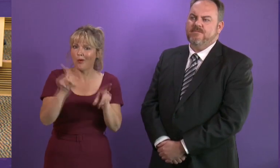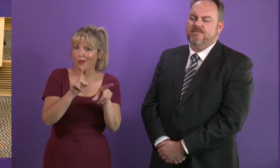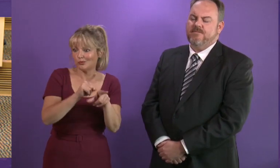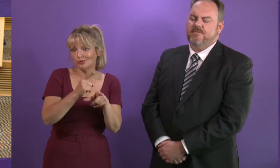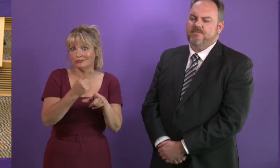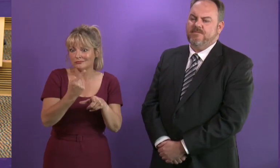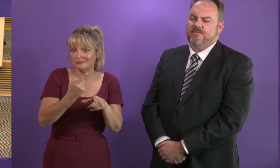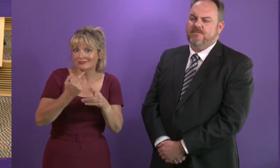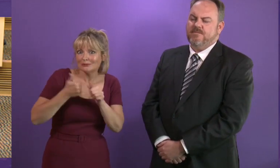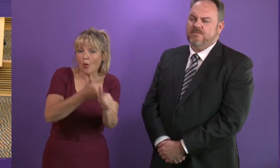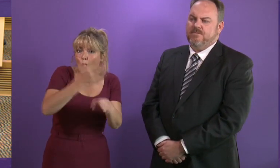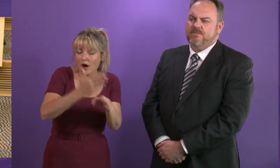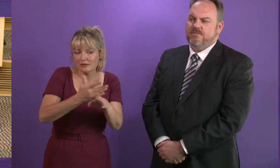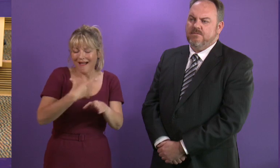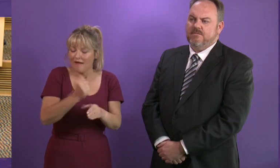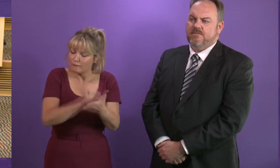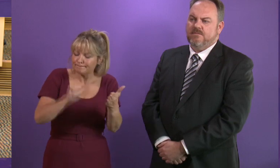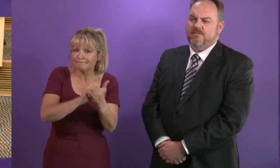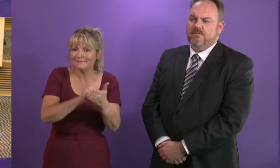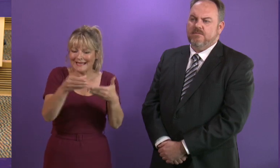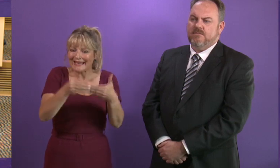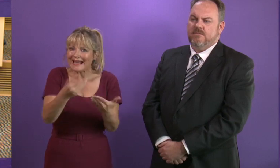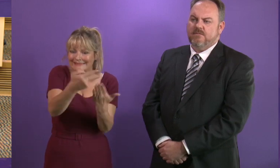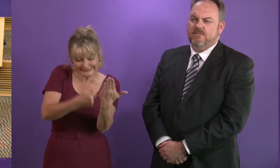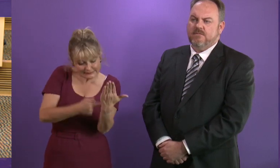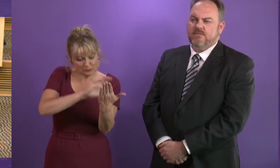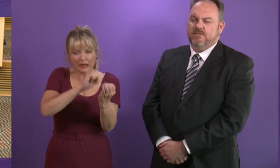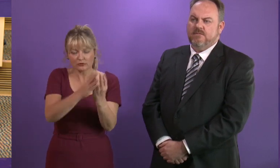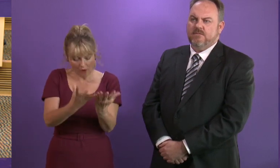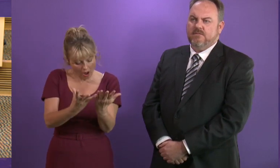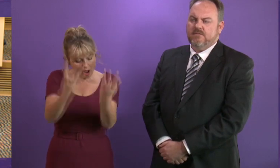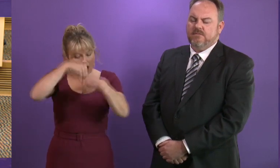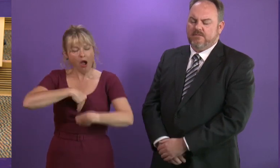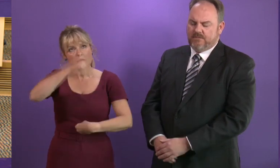to help them to fulfil their roles effectively. That is the general thrust of what the Deputy